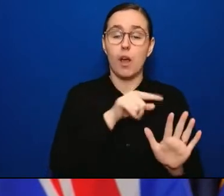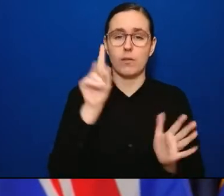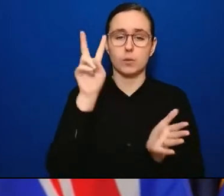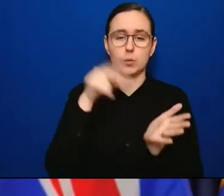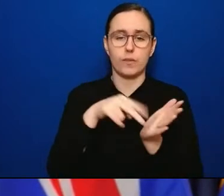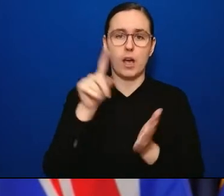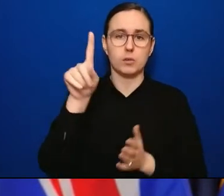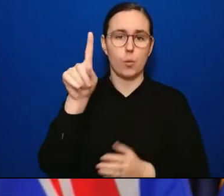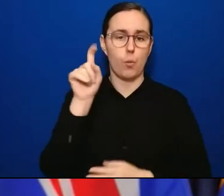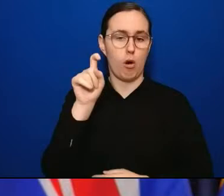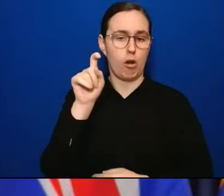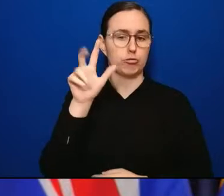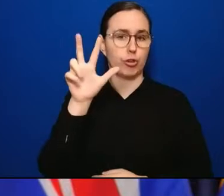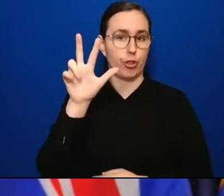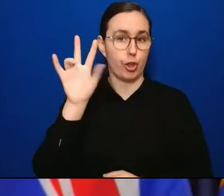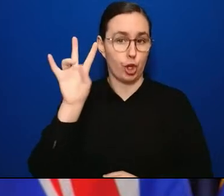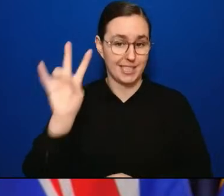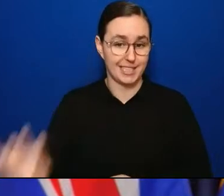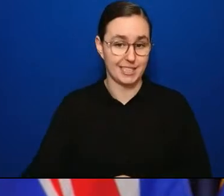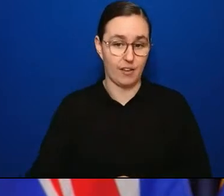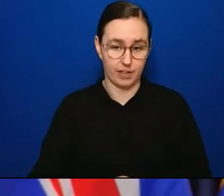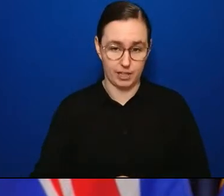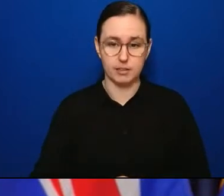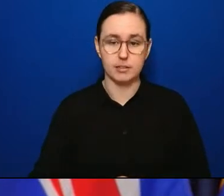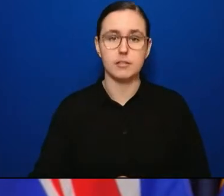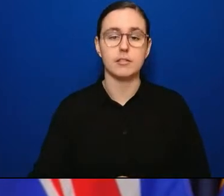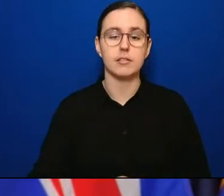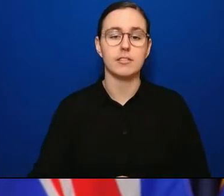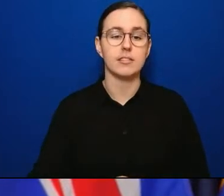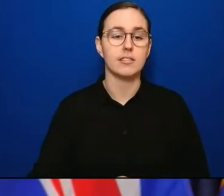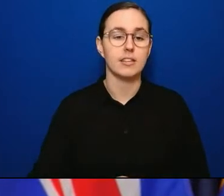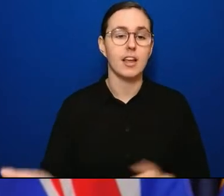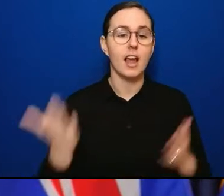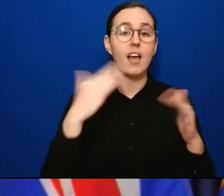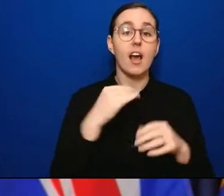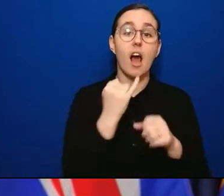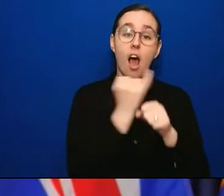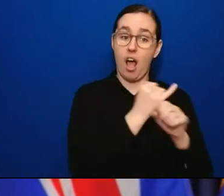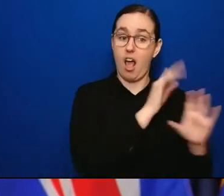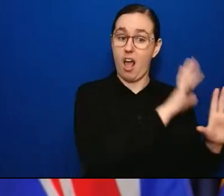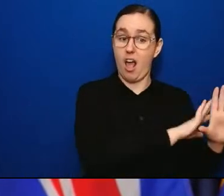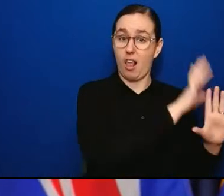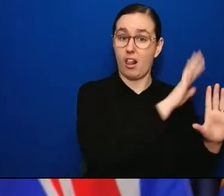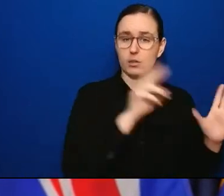ambulance paramedics. 2000 and